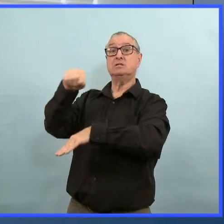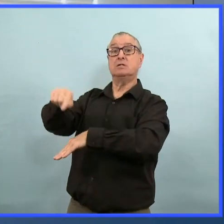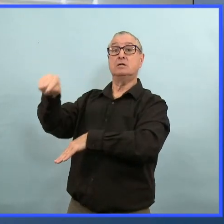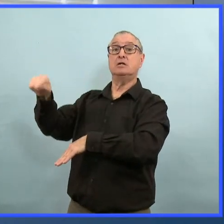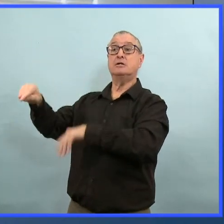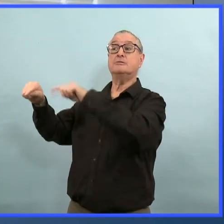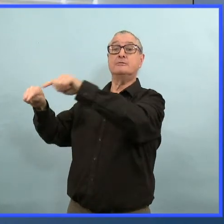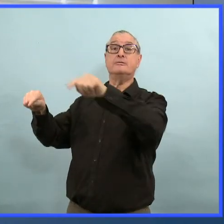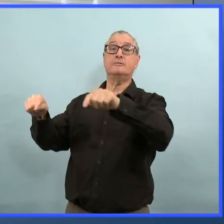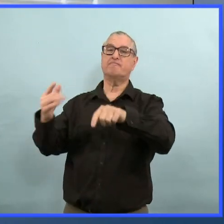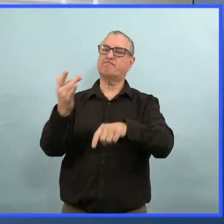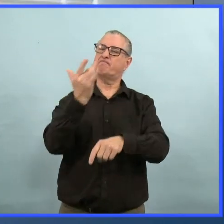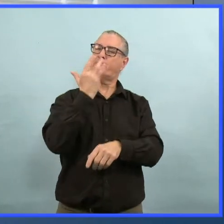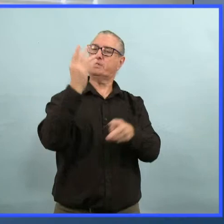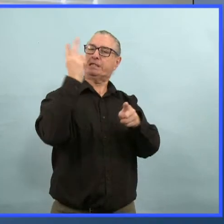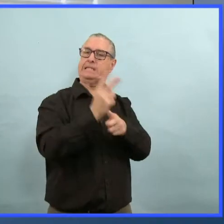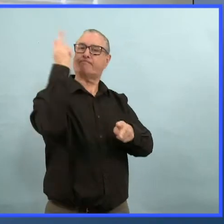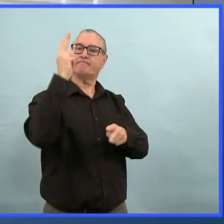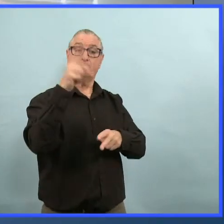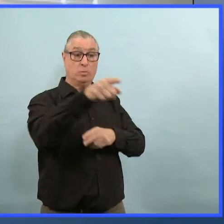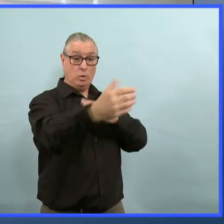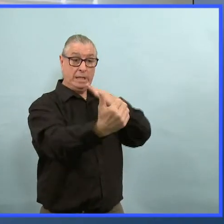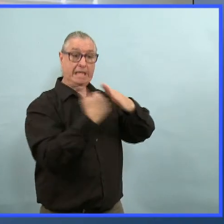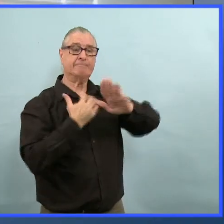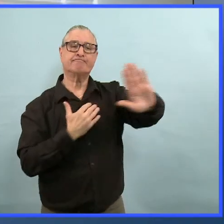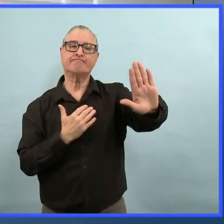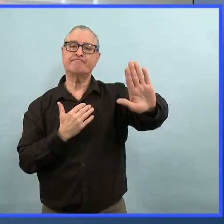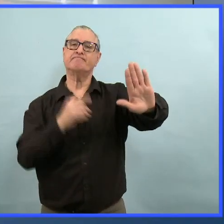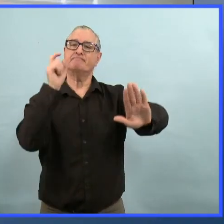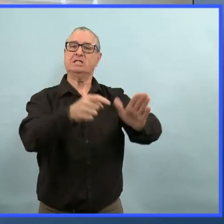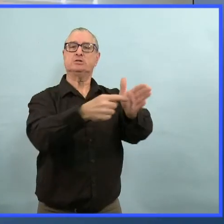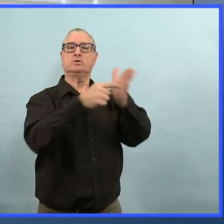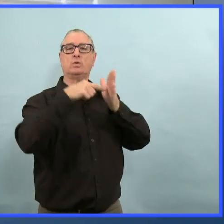and so we can confirm that the manitoba immunization card and the verifier app